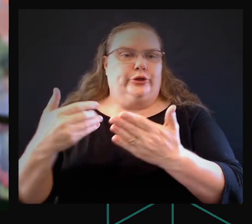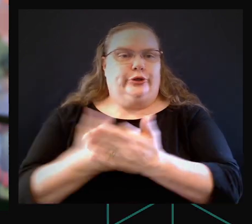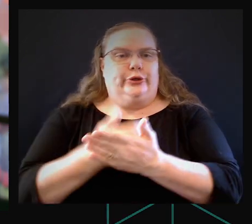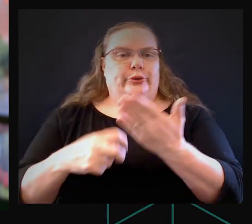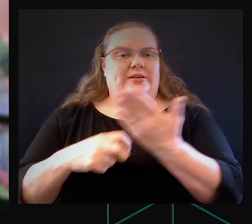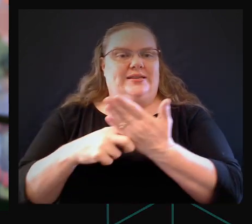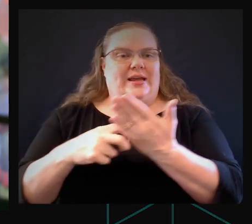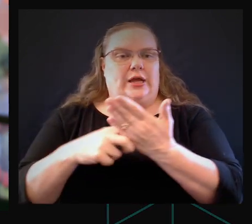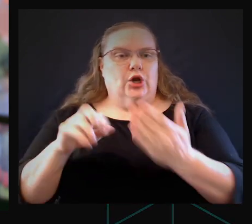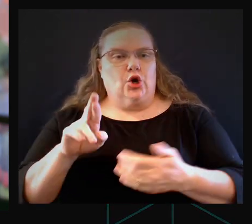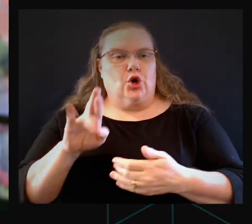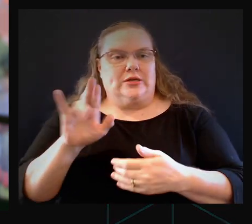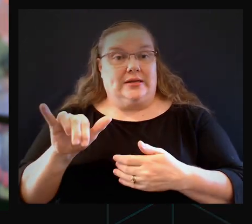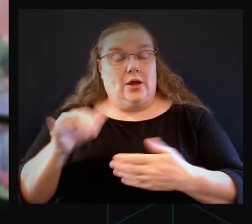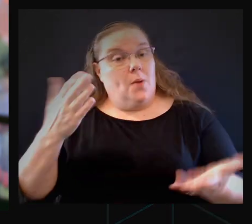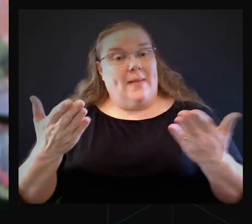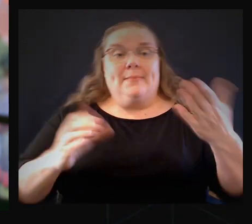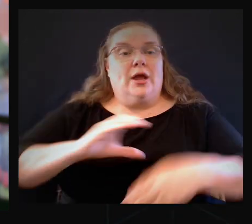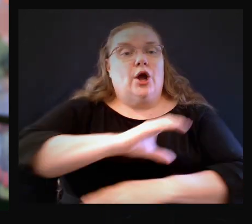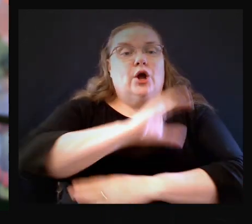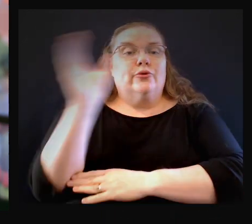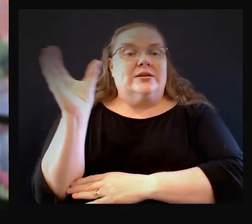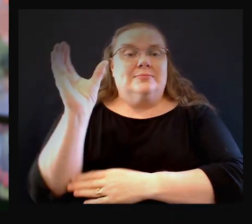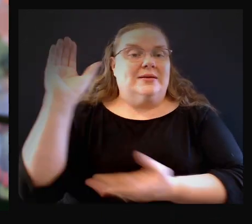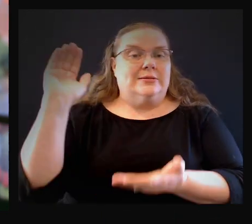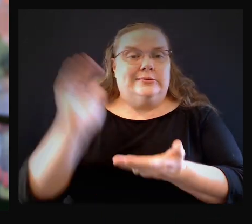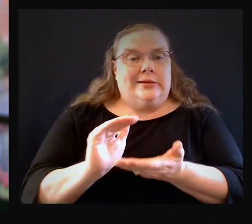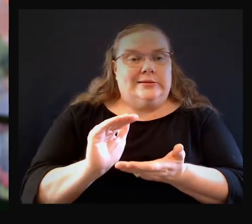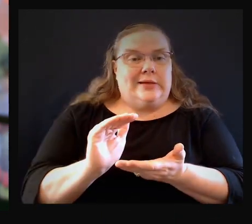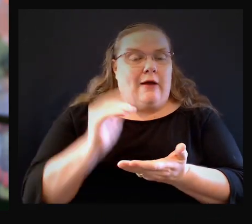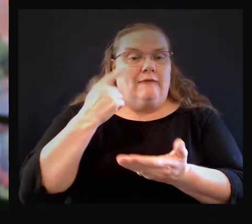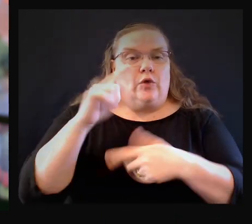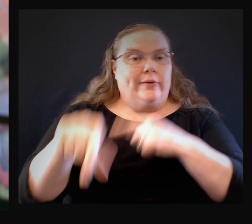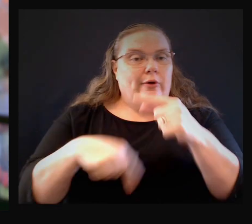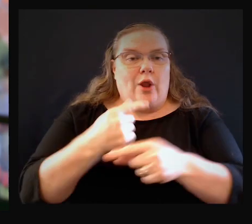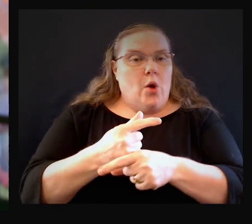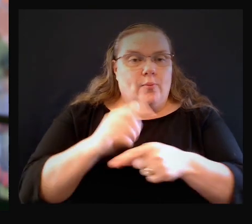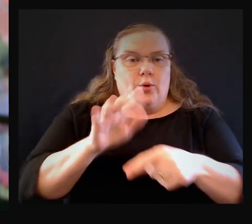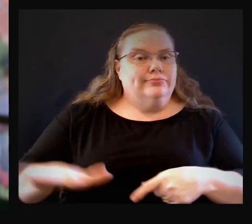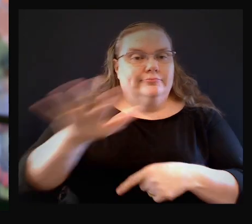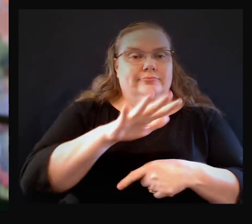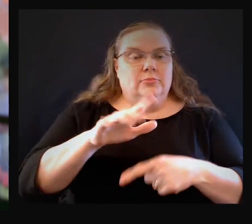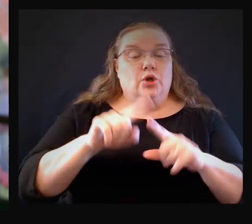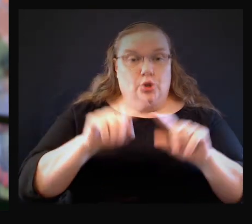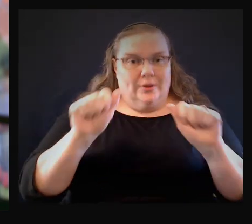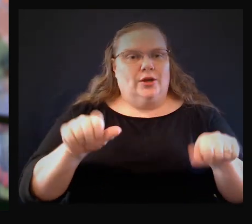or if you want to do a global Christmas discount for all your items on sale, all of this is possible through Stores.